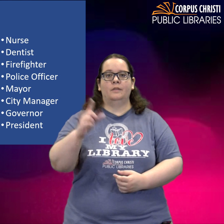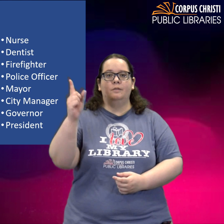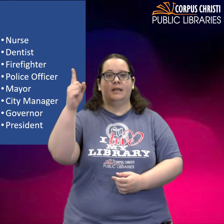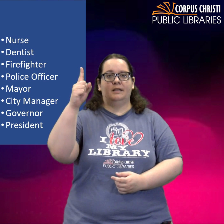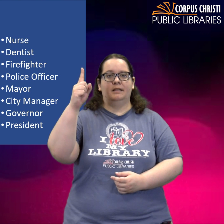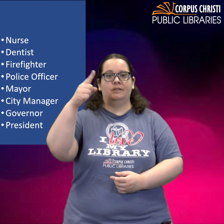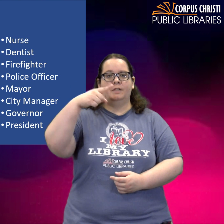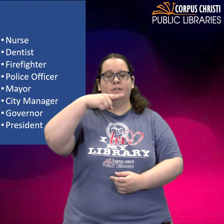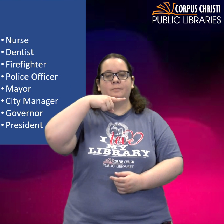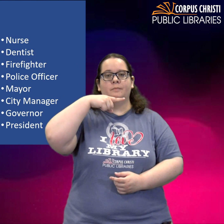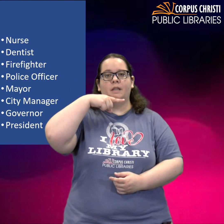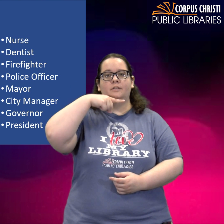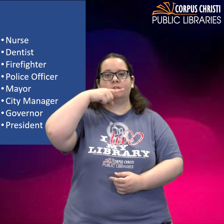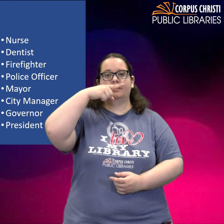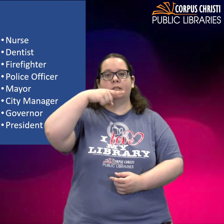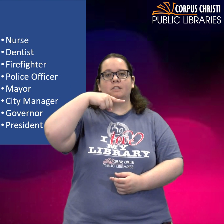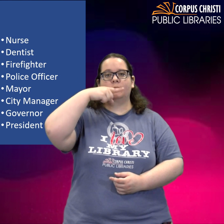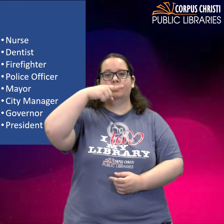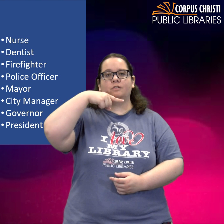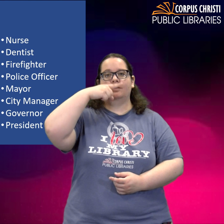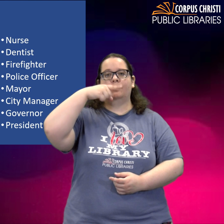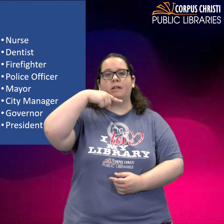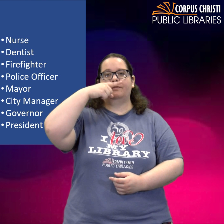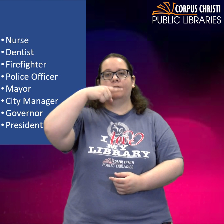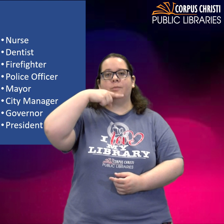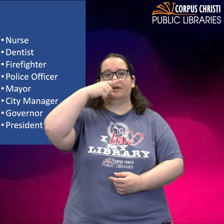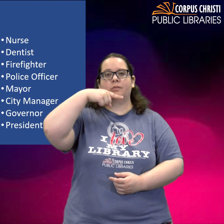you take an index finger and you're just going to make a small circle right in front of your mouth.